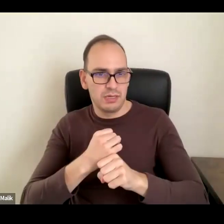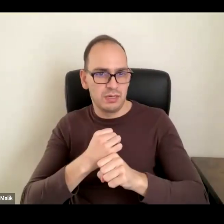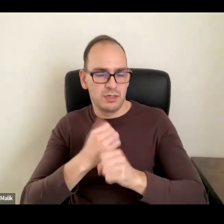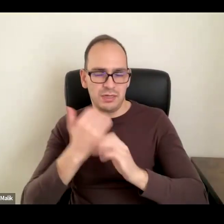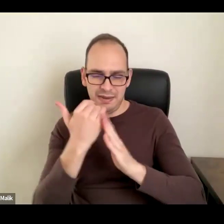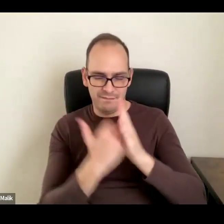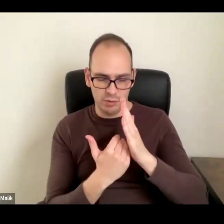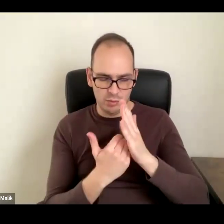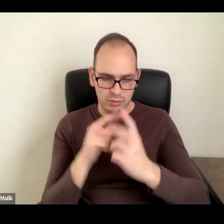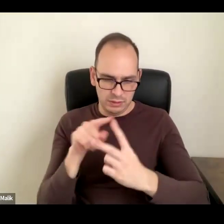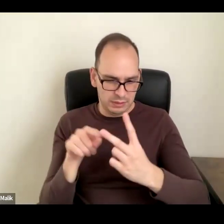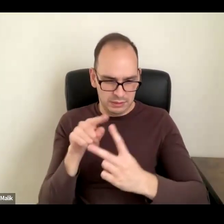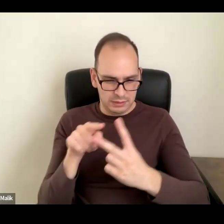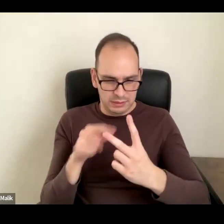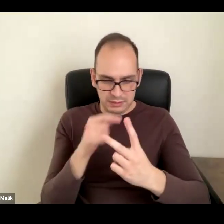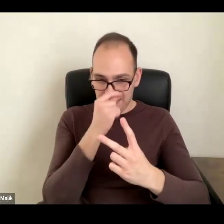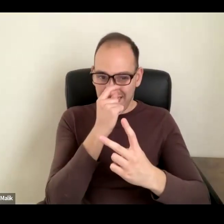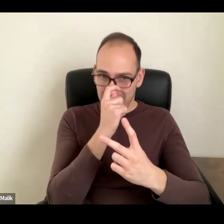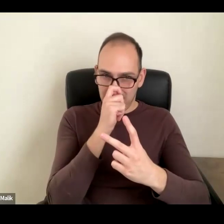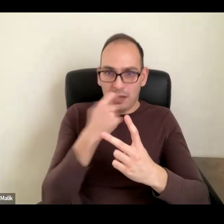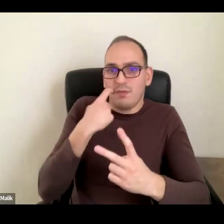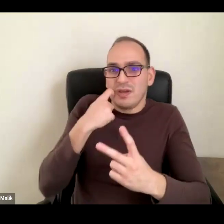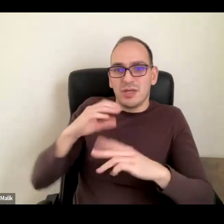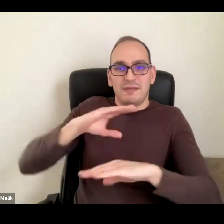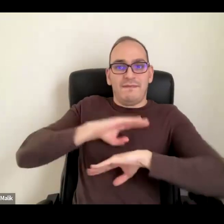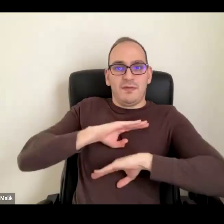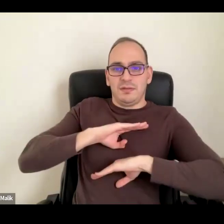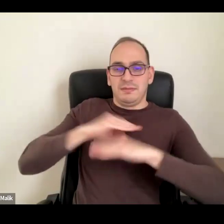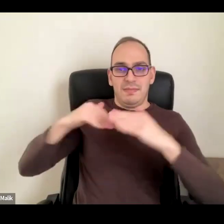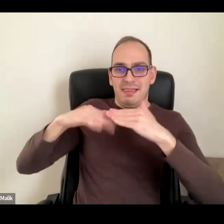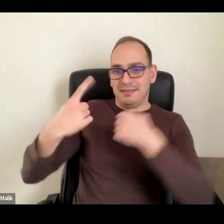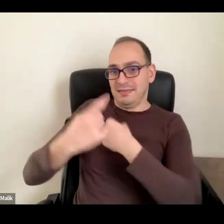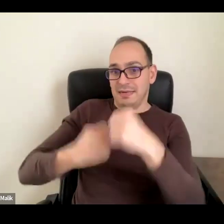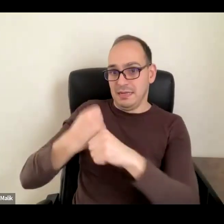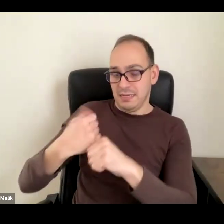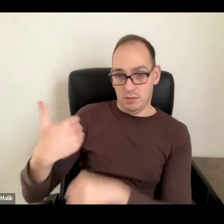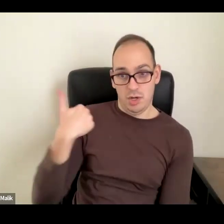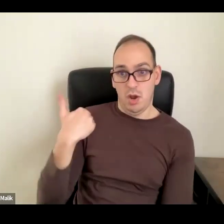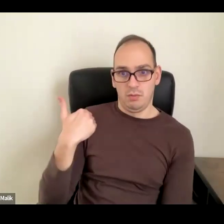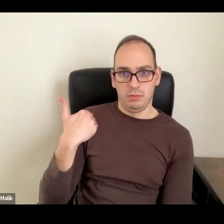remember. And we had just fulfilled that request less than a year ago. They were asking again